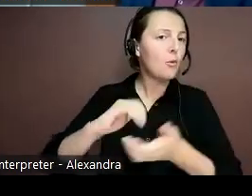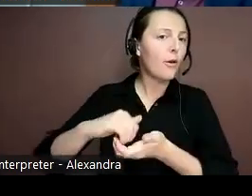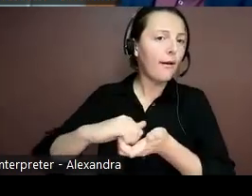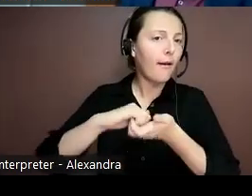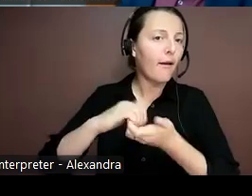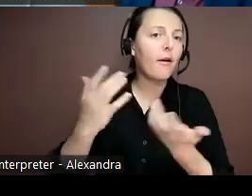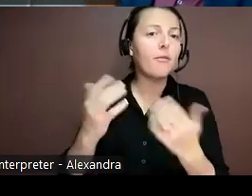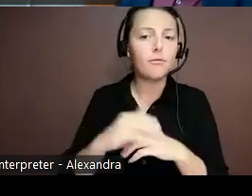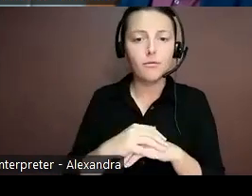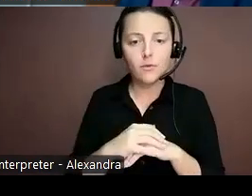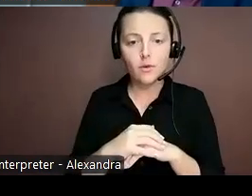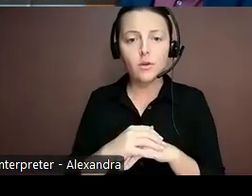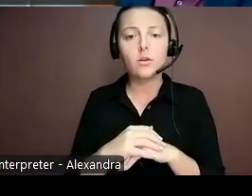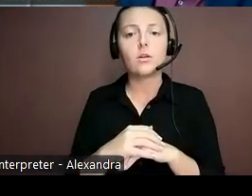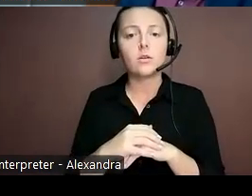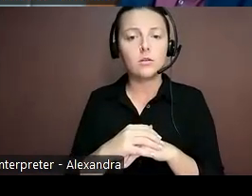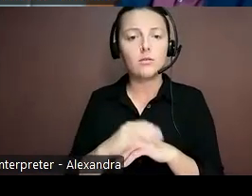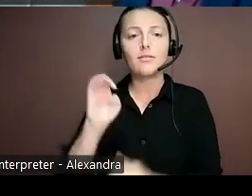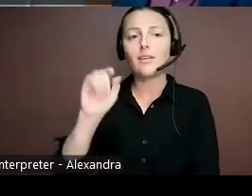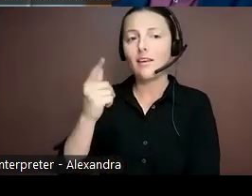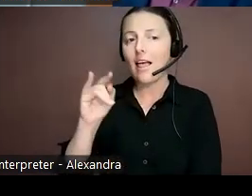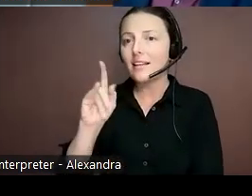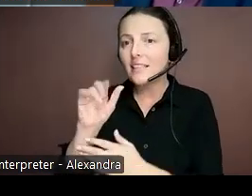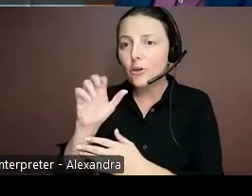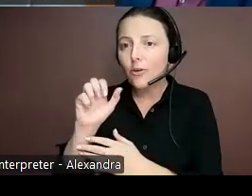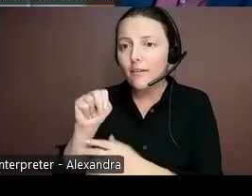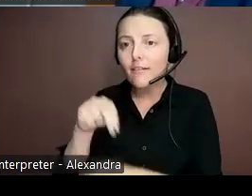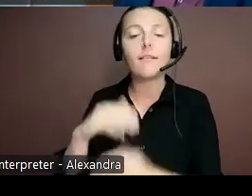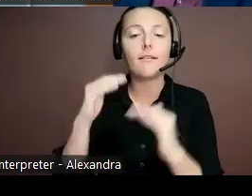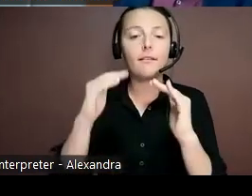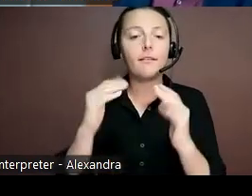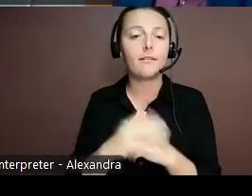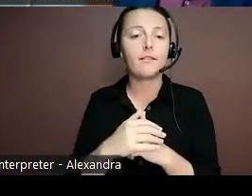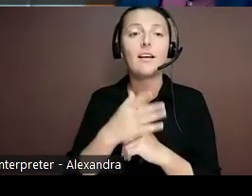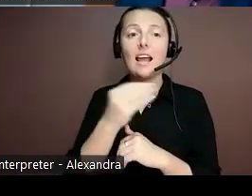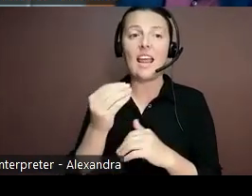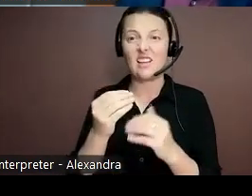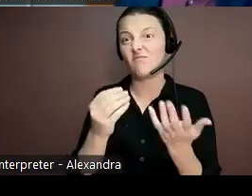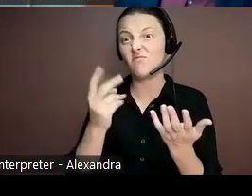um, and transparent about, you know, what's going on. Spending time with patients can be rewarding